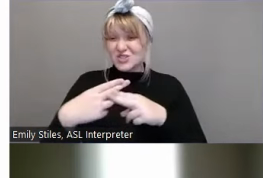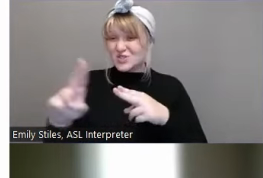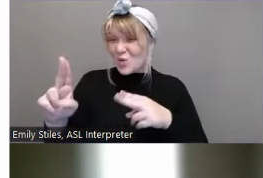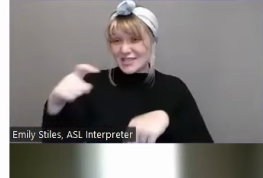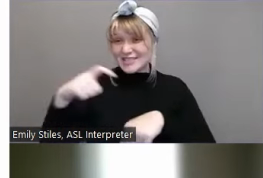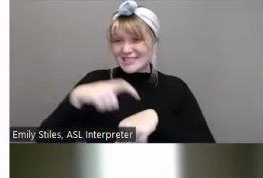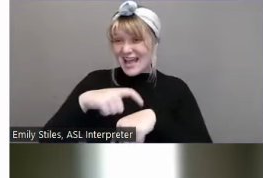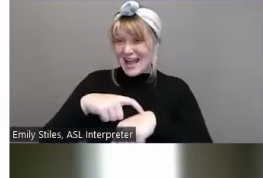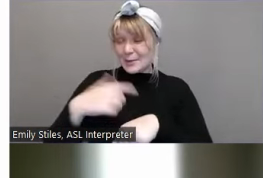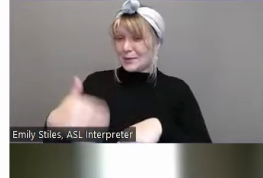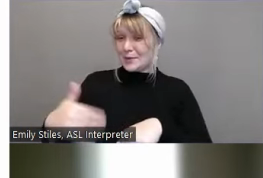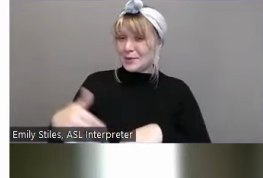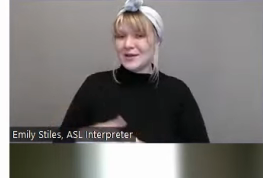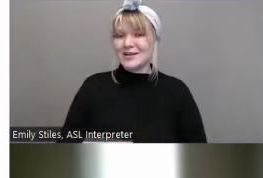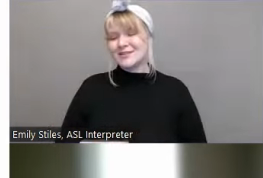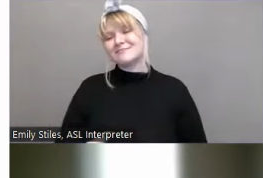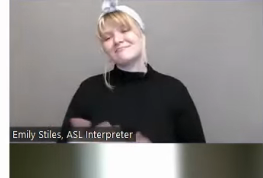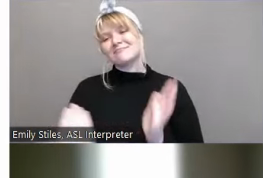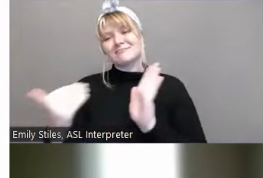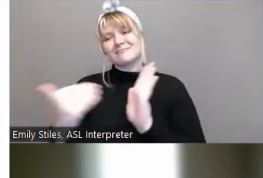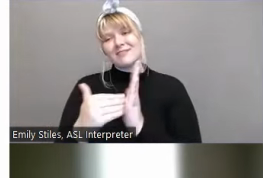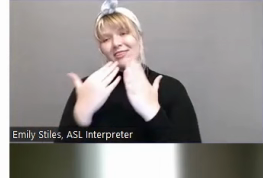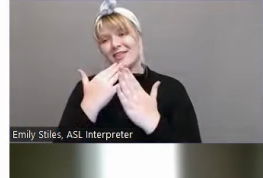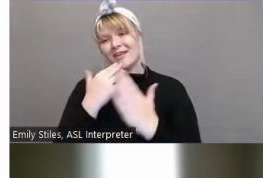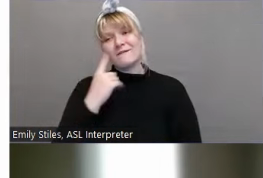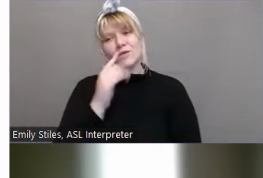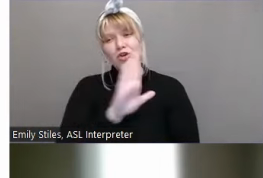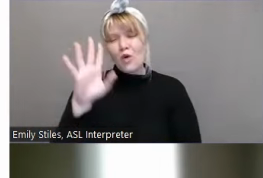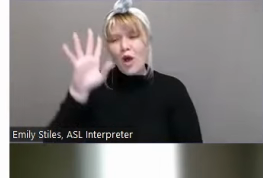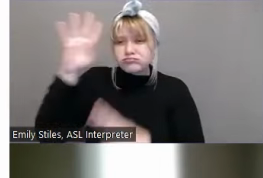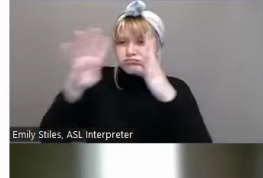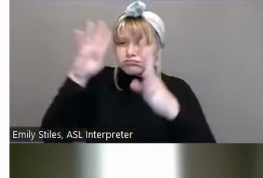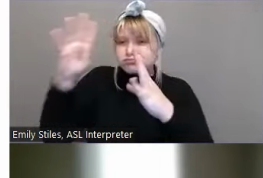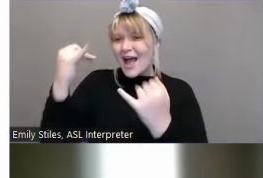We just want to thank you for your innovative ideas and programs.